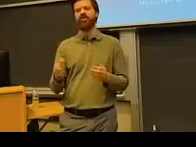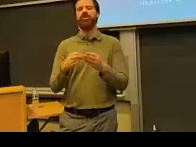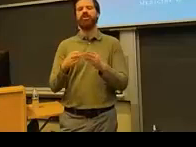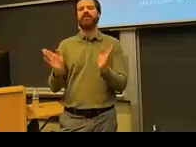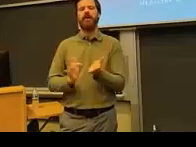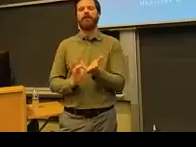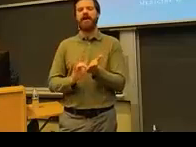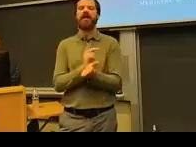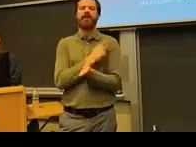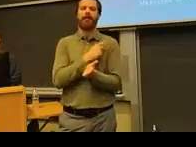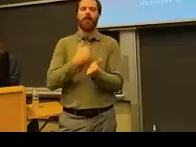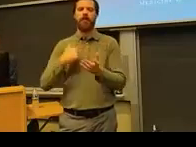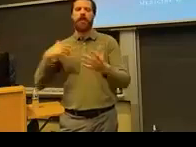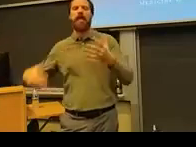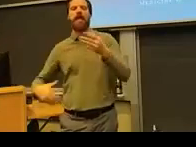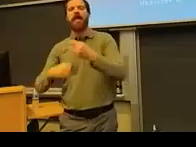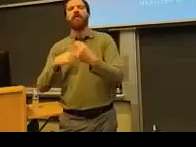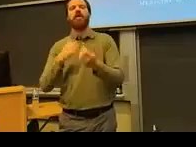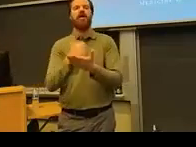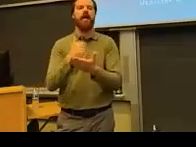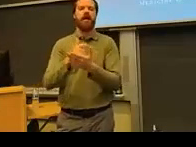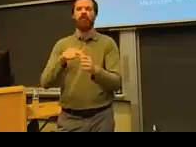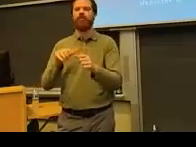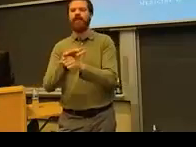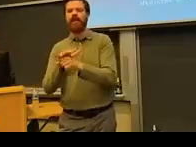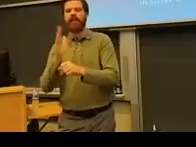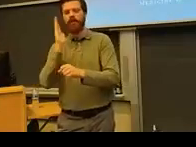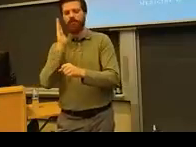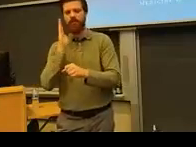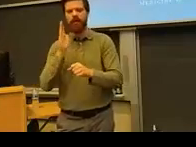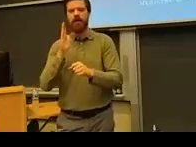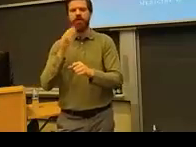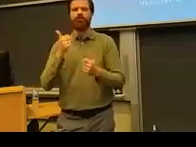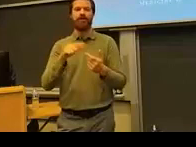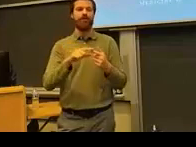that we added into to help fill beds and decompress the emergency room when we did